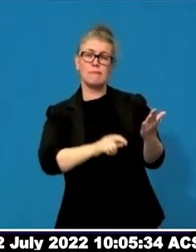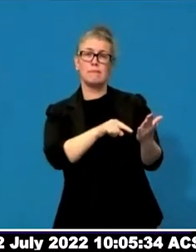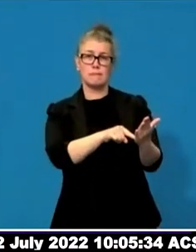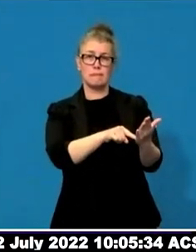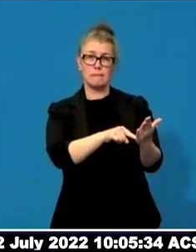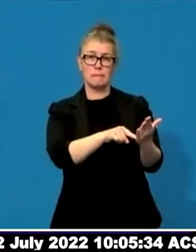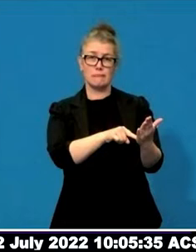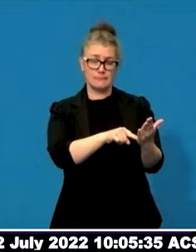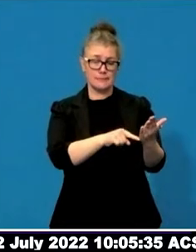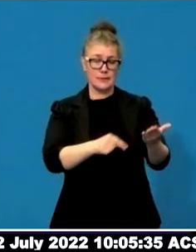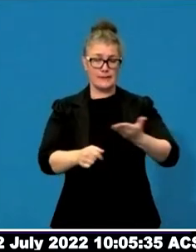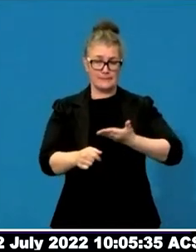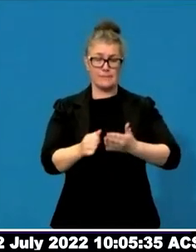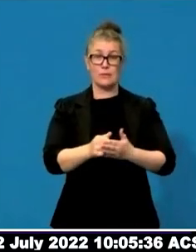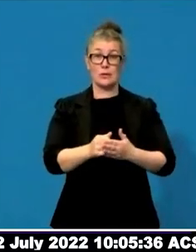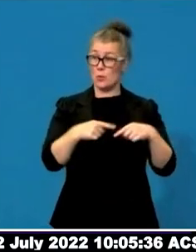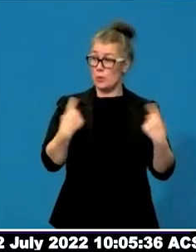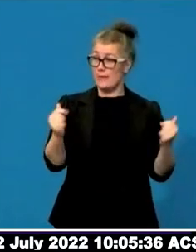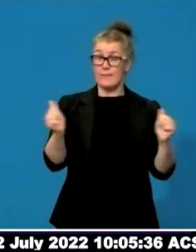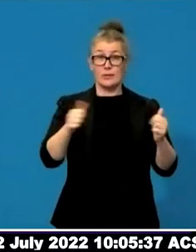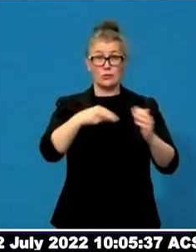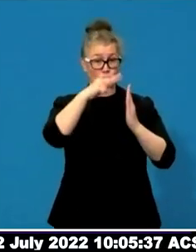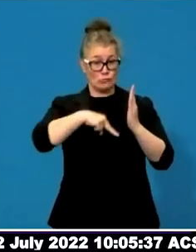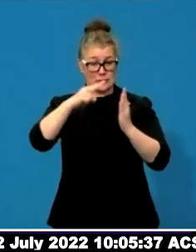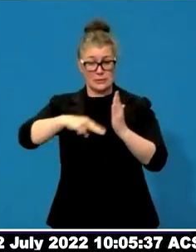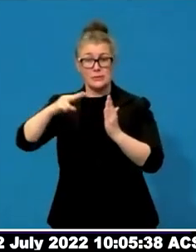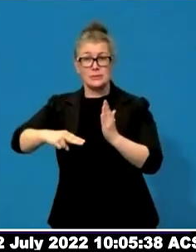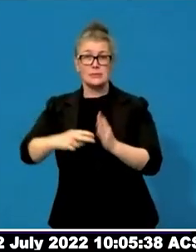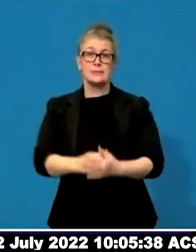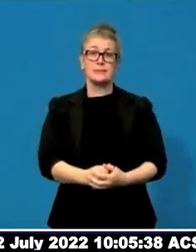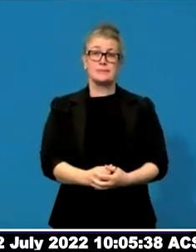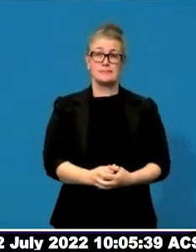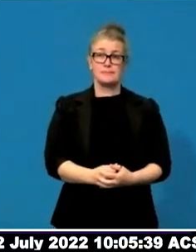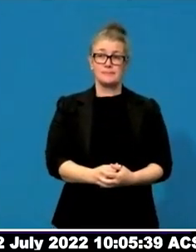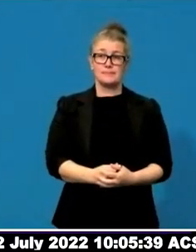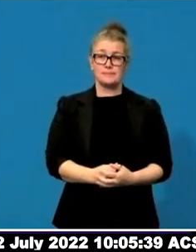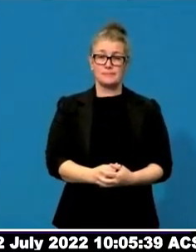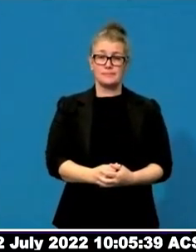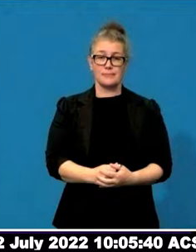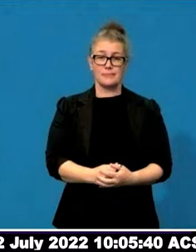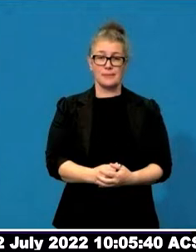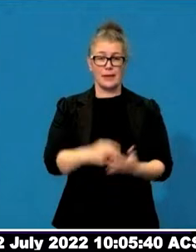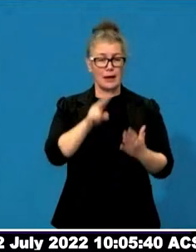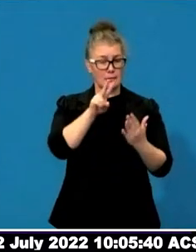We have all read that statement and we have found it to be very helpful.